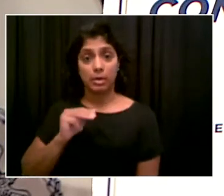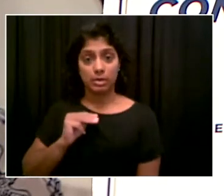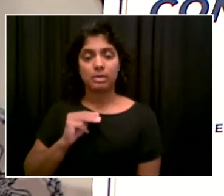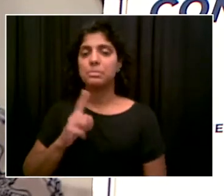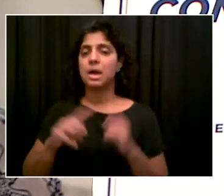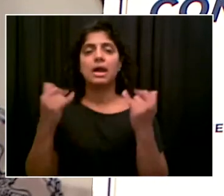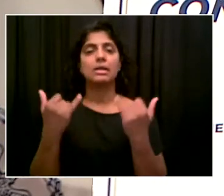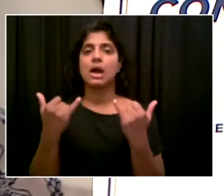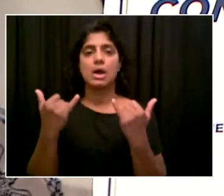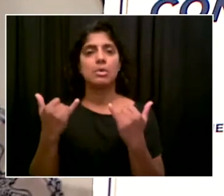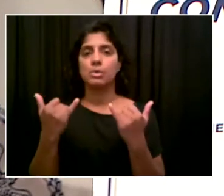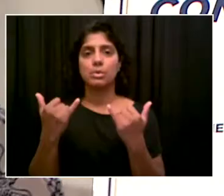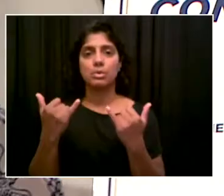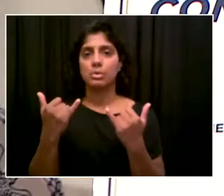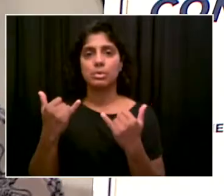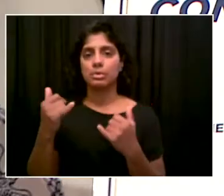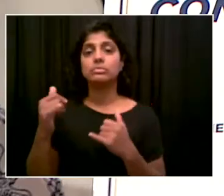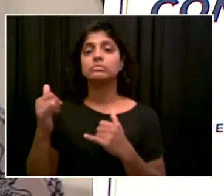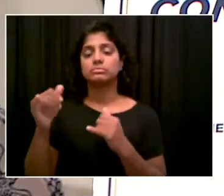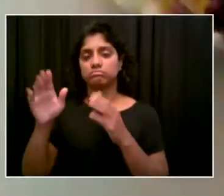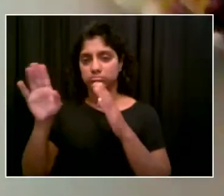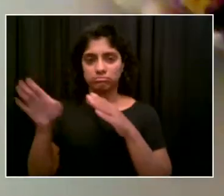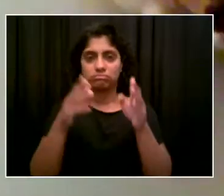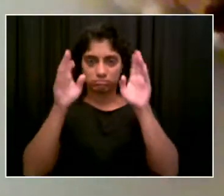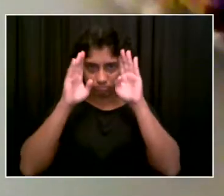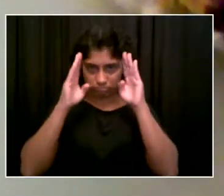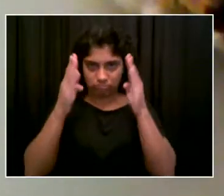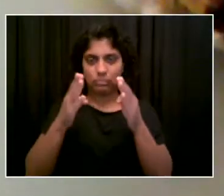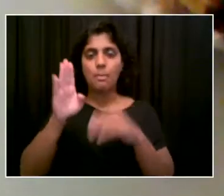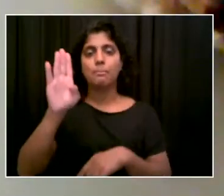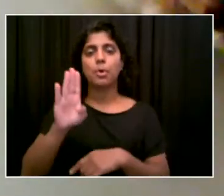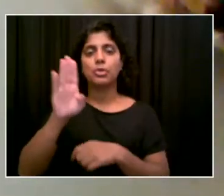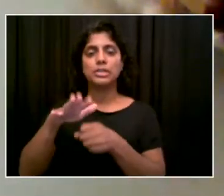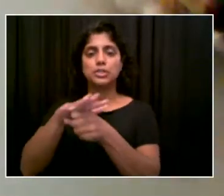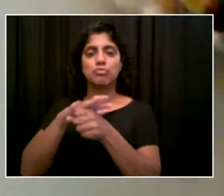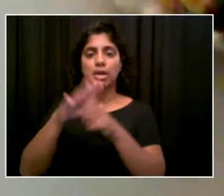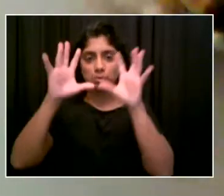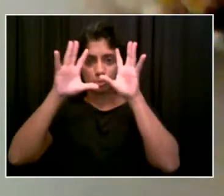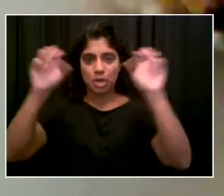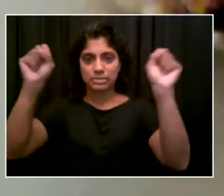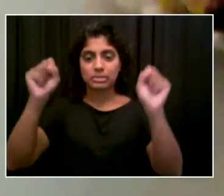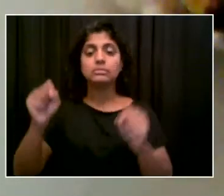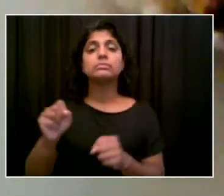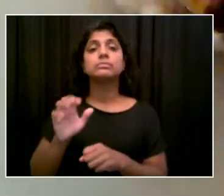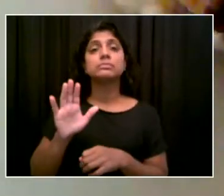PESRIDENT OF OAKLAND.